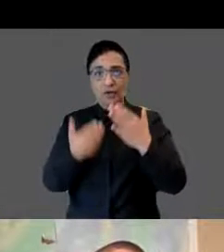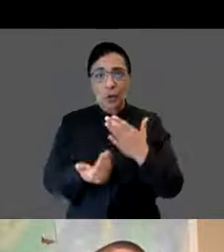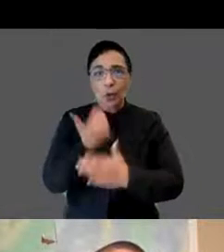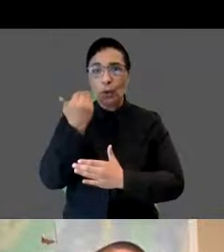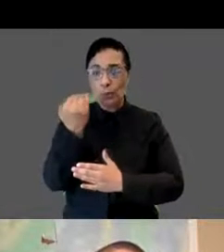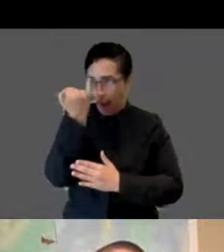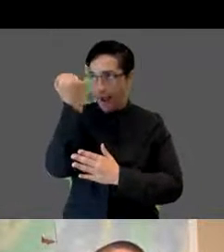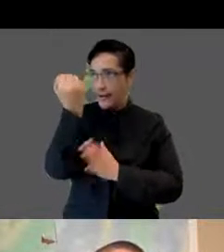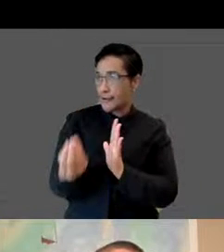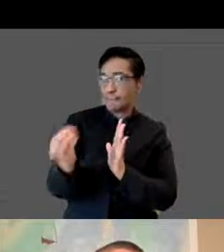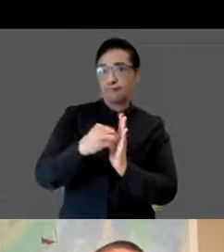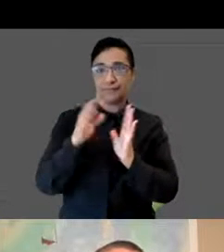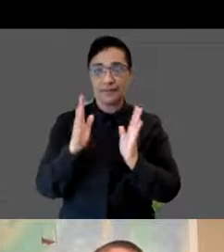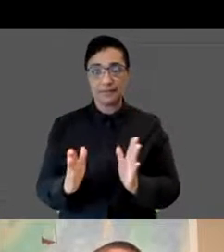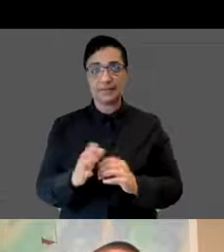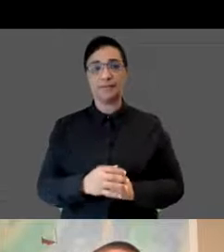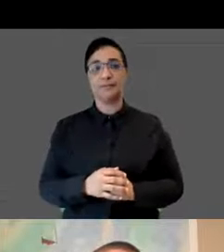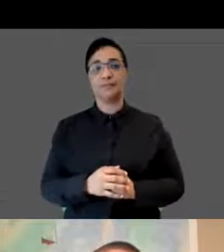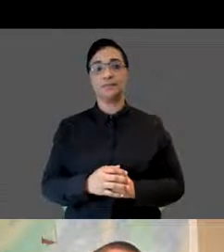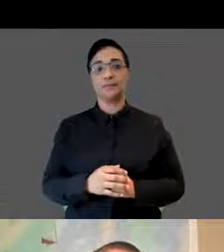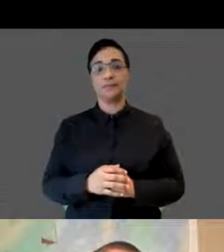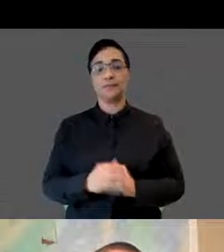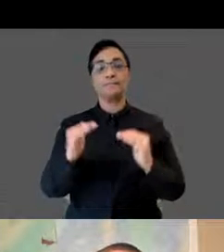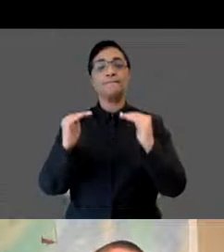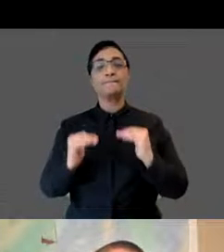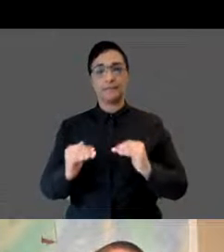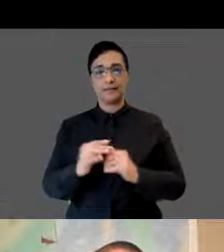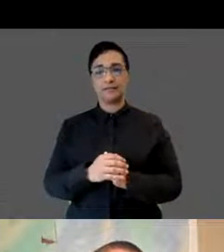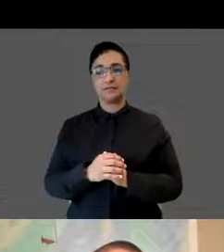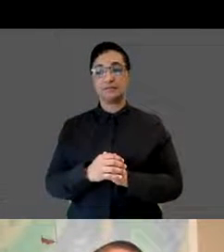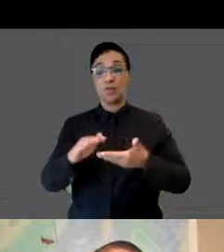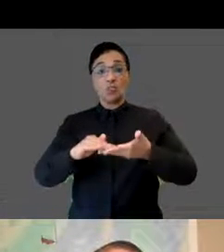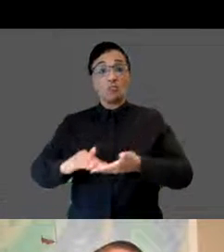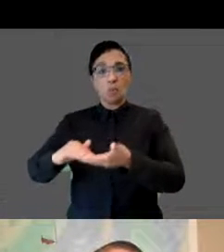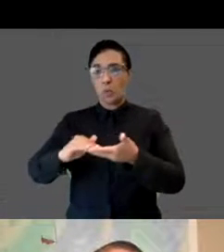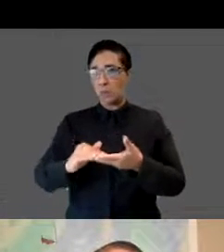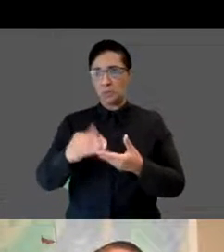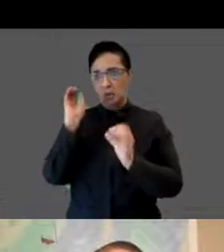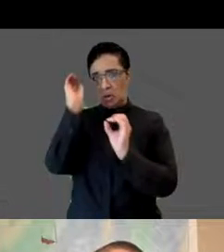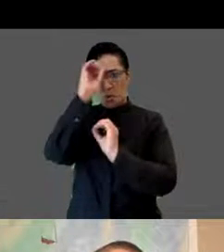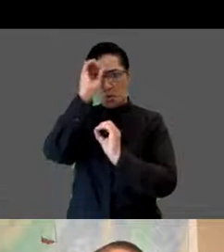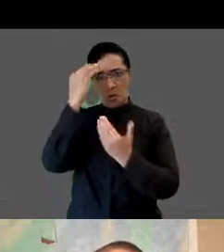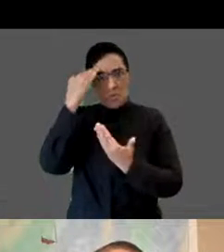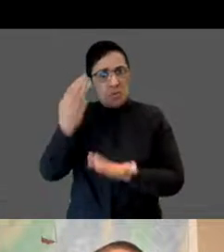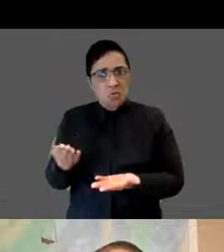In terms of the organizations that were not aware of the toolkit, they said they needed